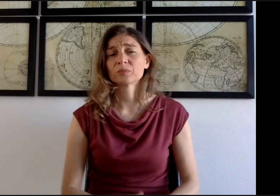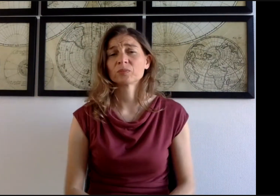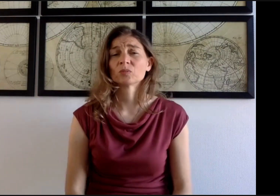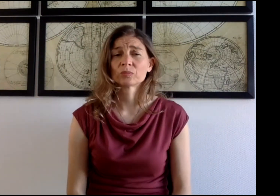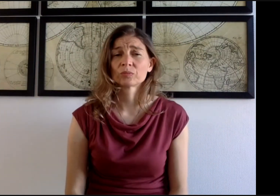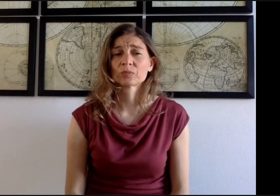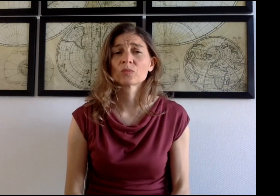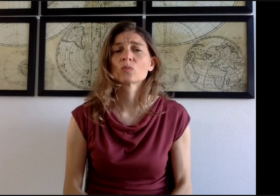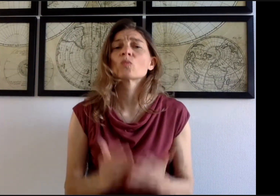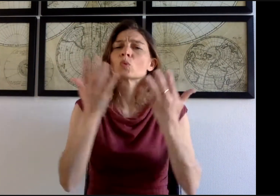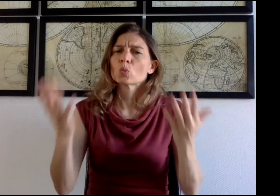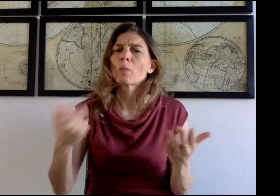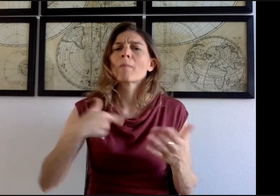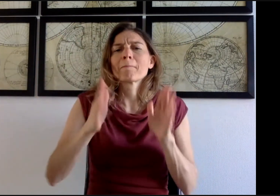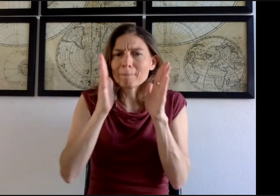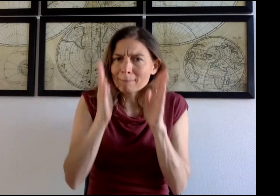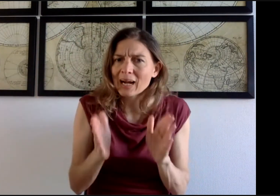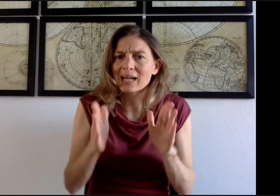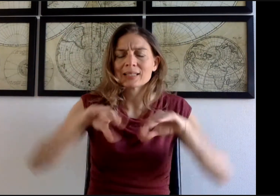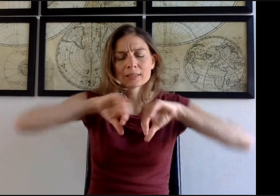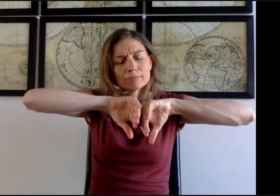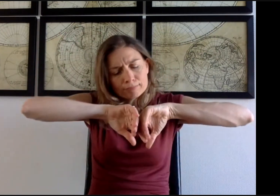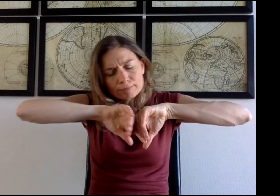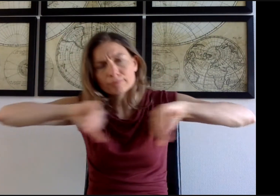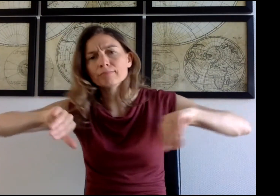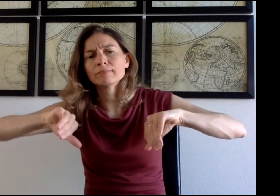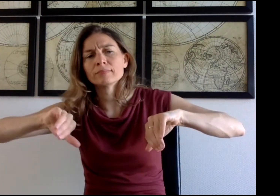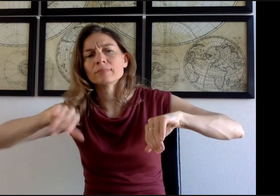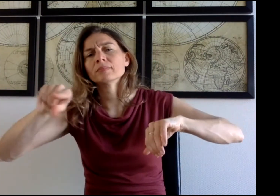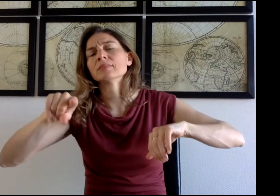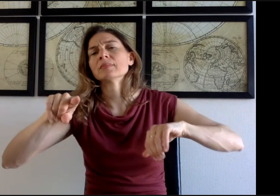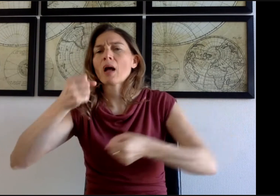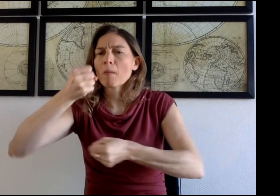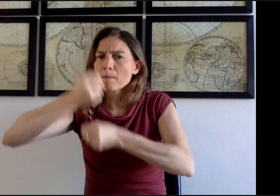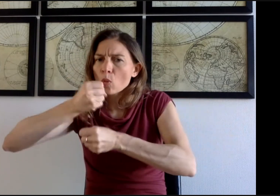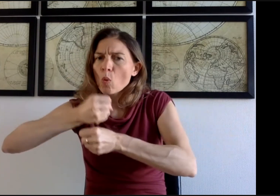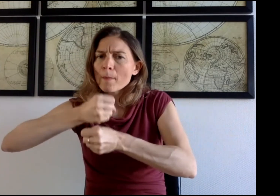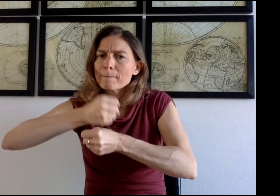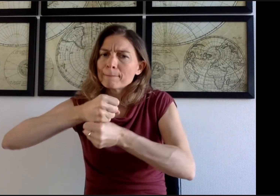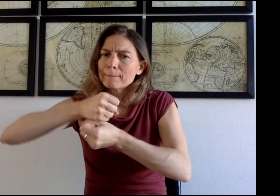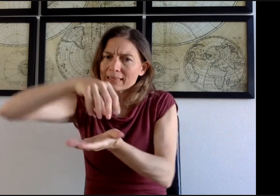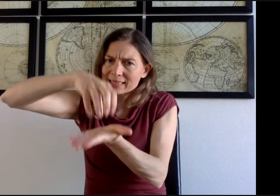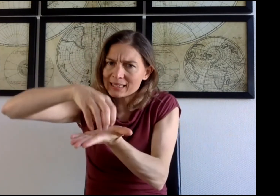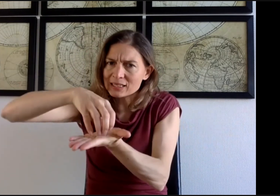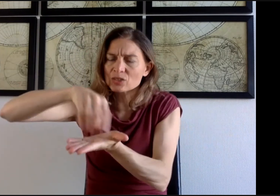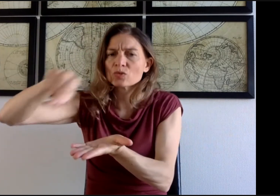affected by massive and less demand for production.